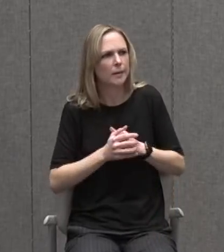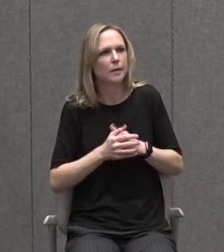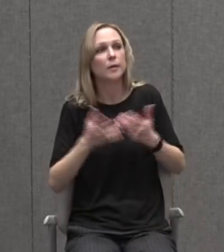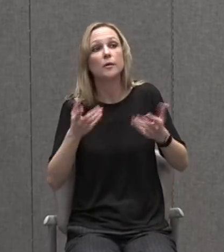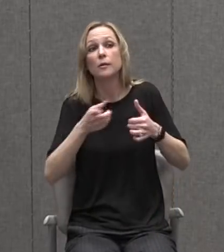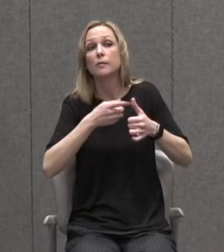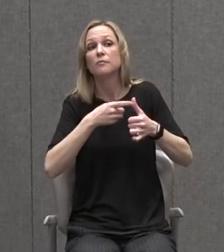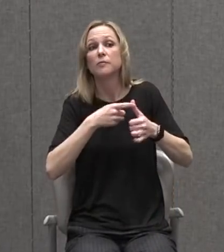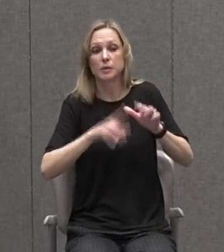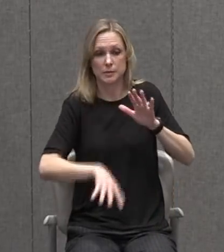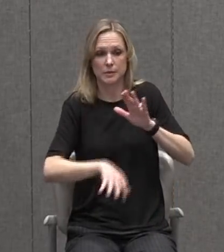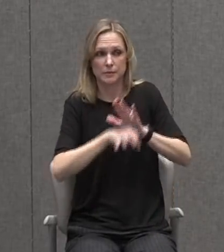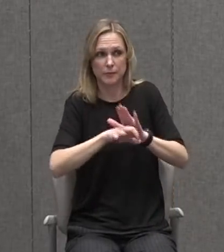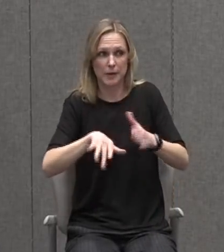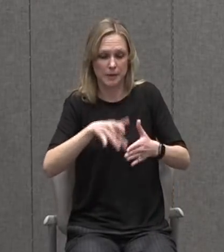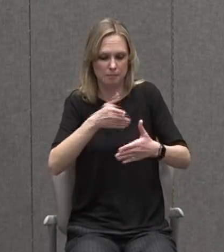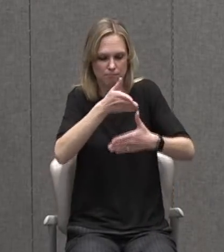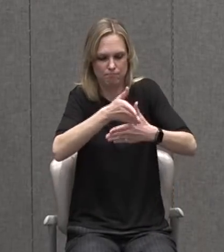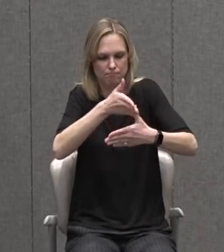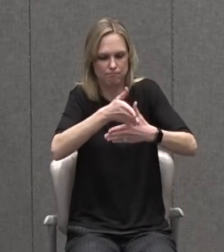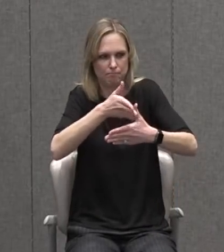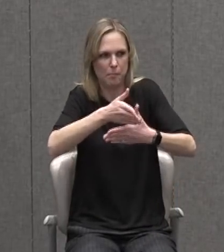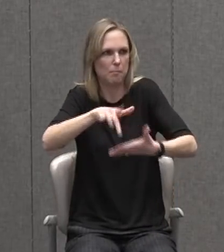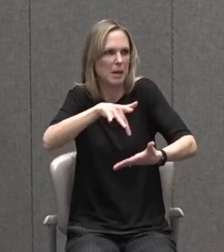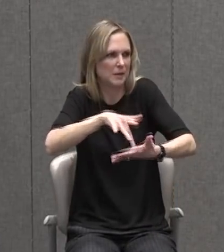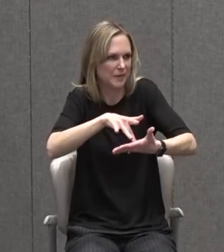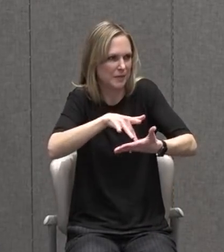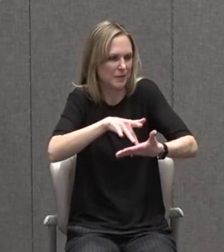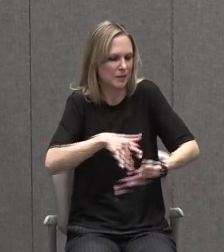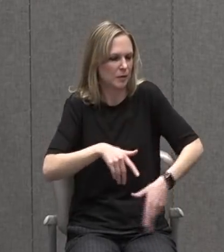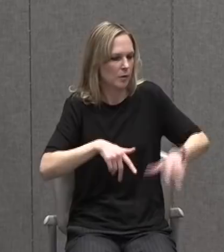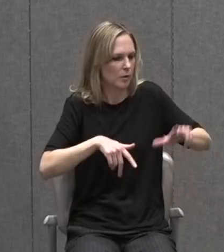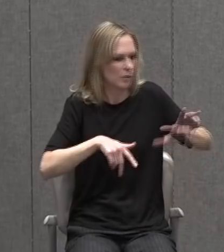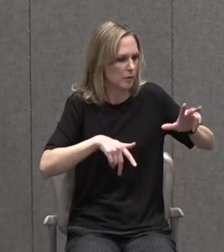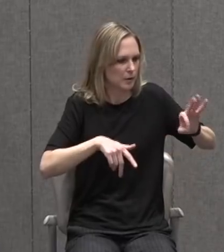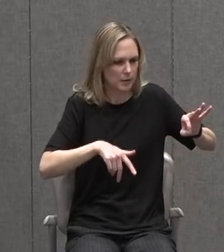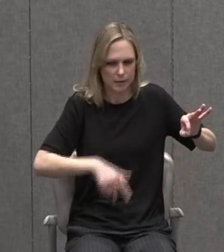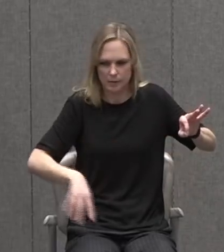of what that number would be. So if I'm looking at 39 and 40, a midpoint of